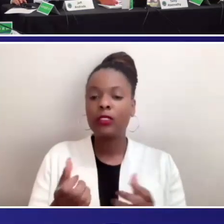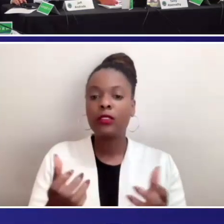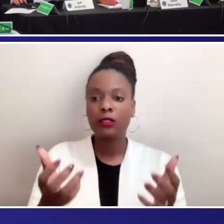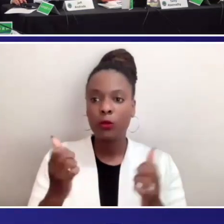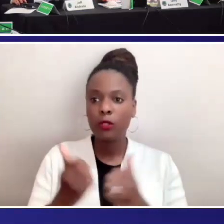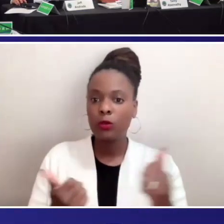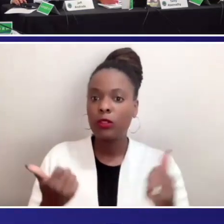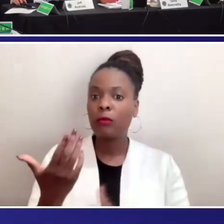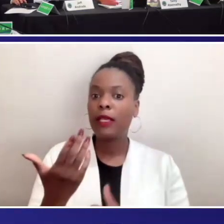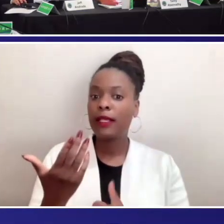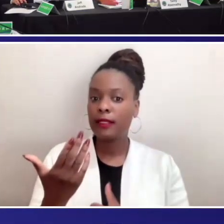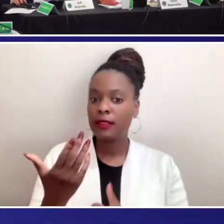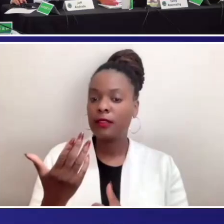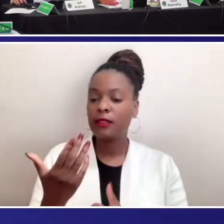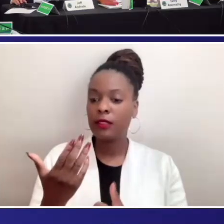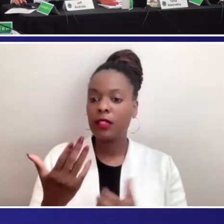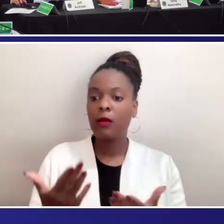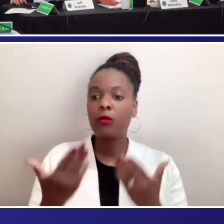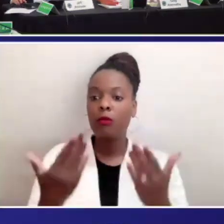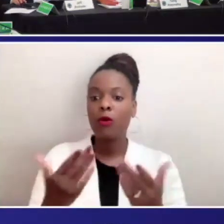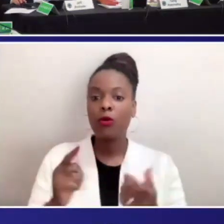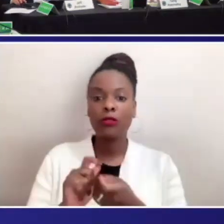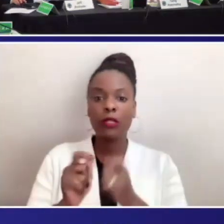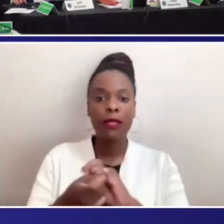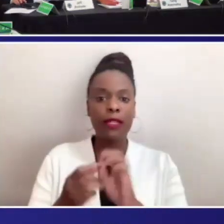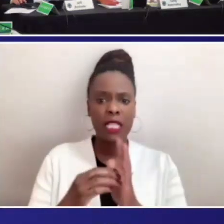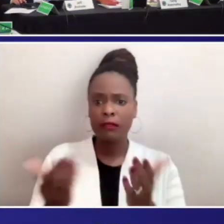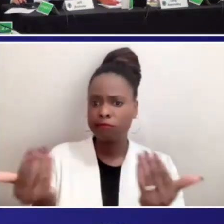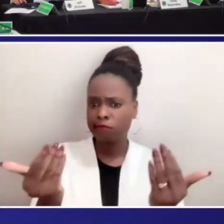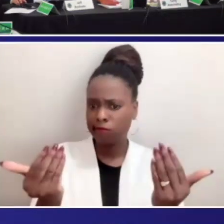proposed amendatory text to us, we welcome those, by October 10th.